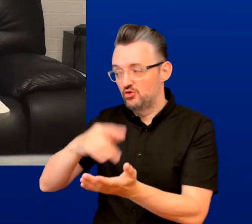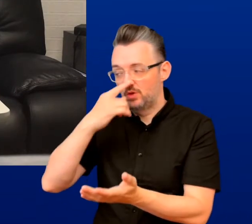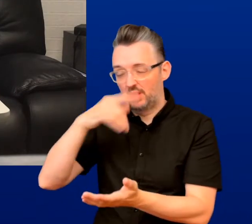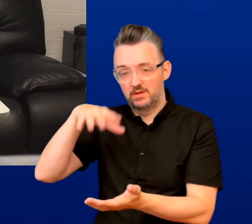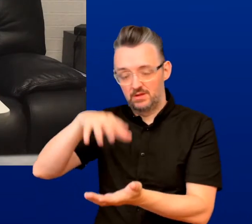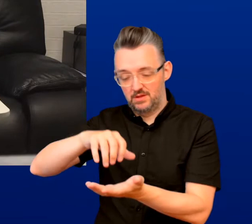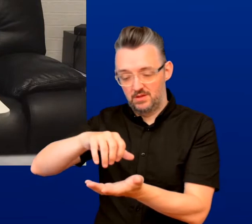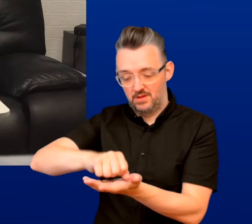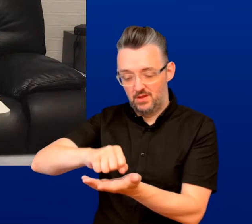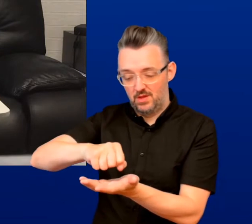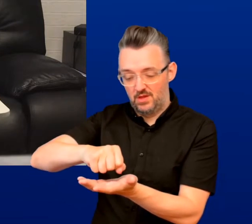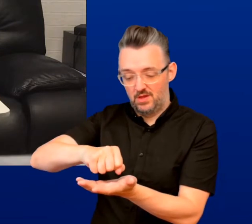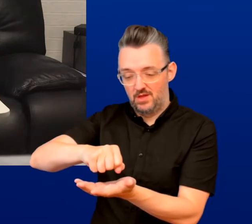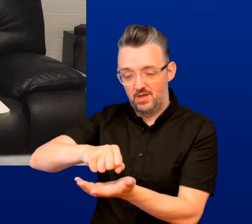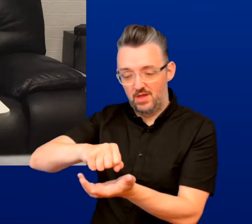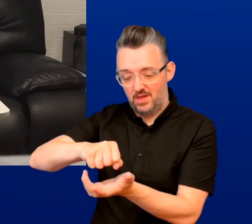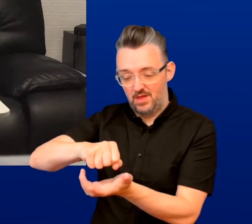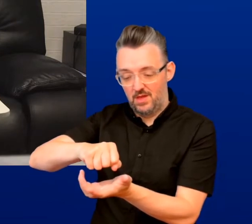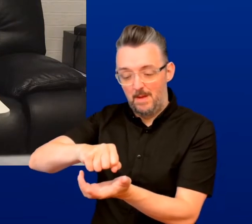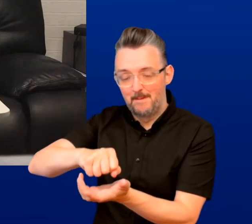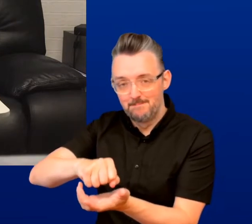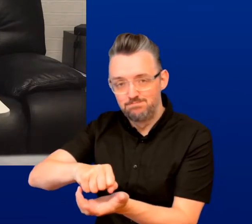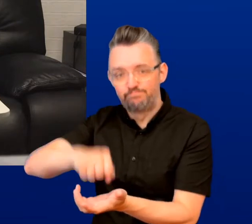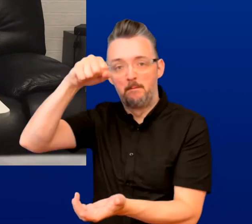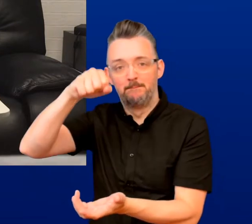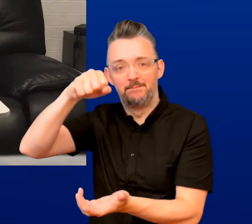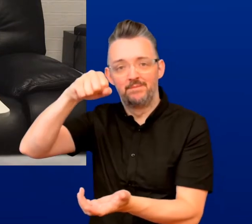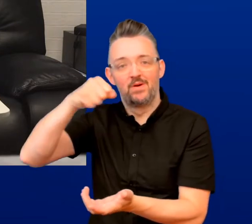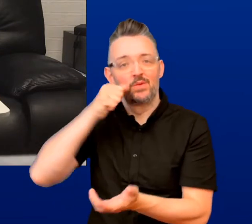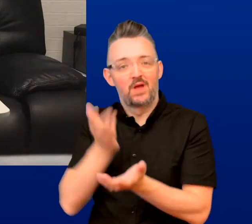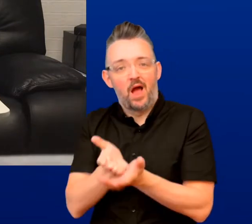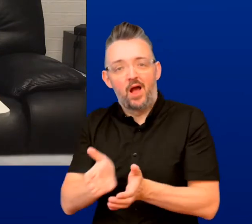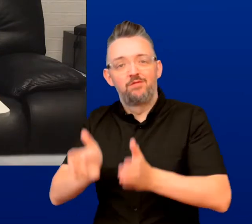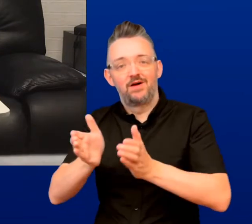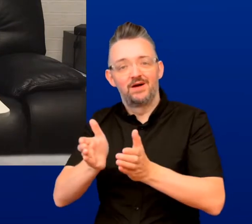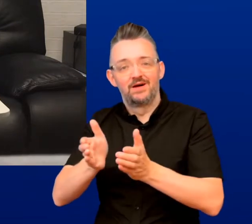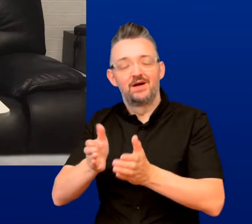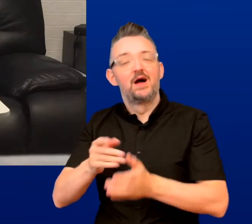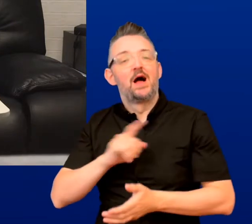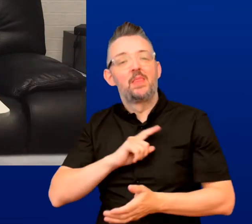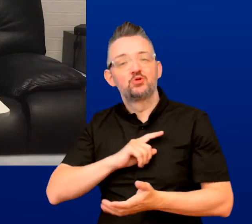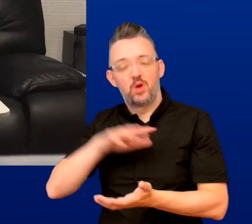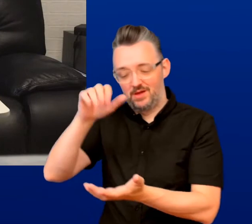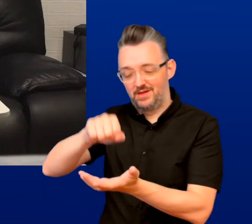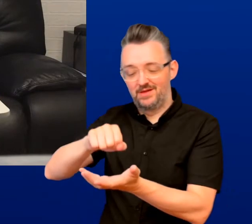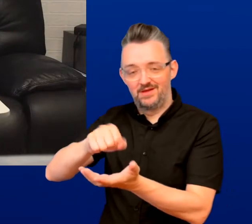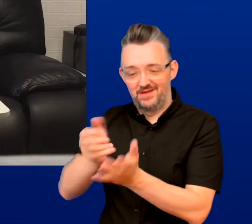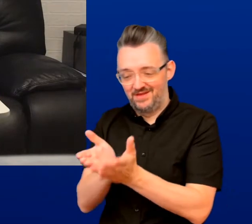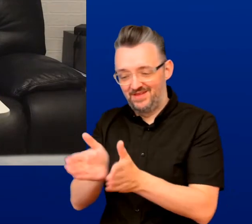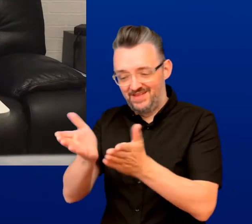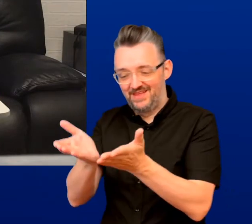the mould away from the paper mache. So, that's why the cling-film